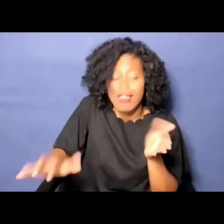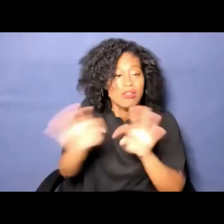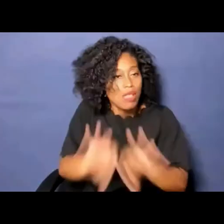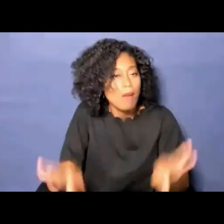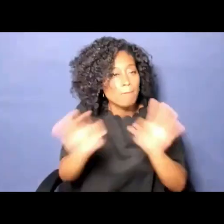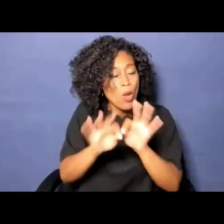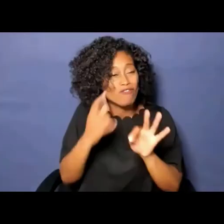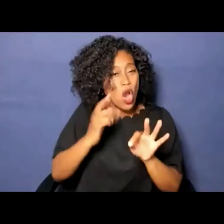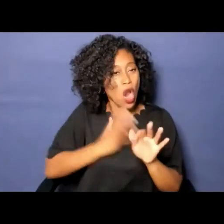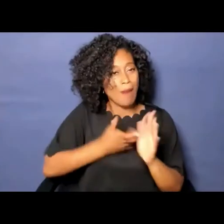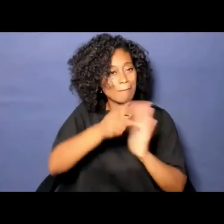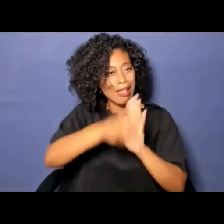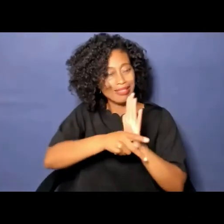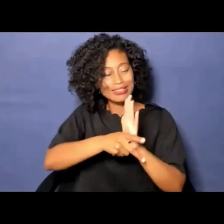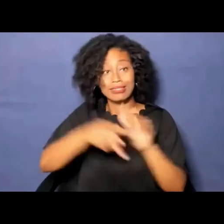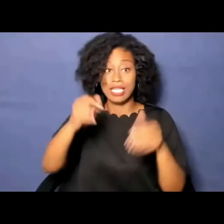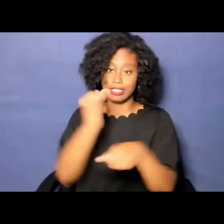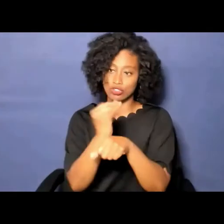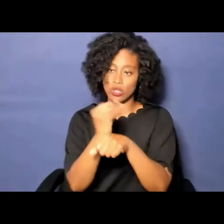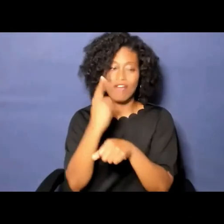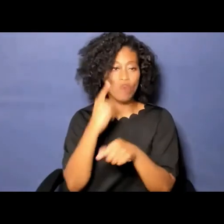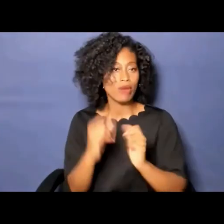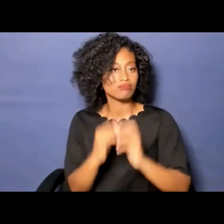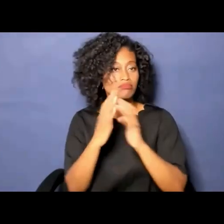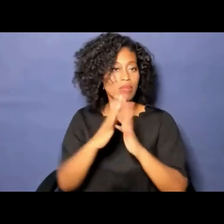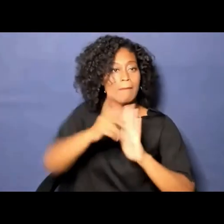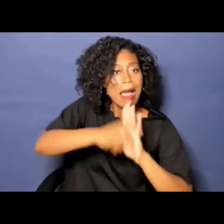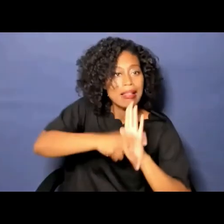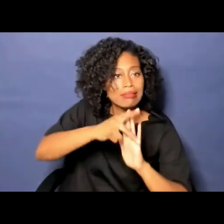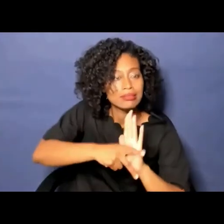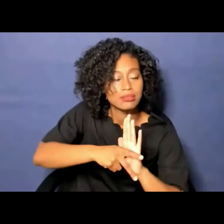Many researchers that study micro aggressions and racism in educational